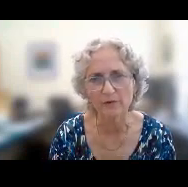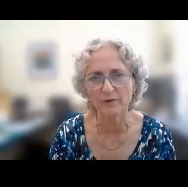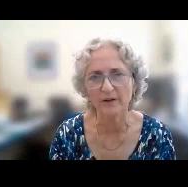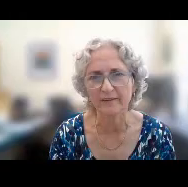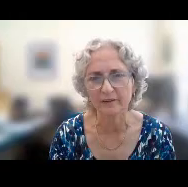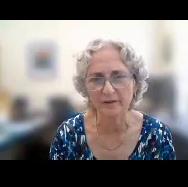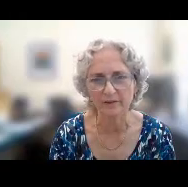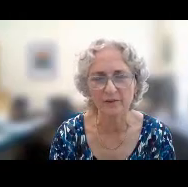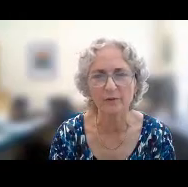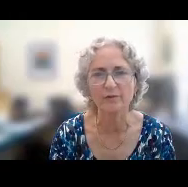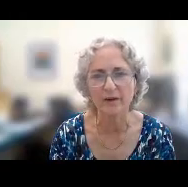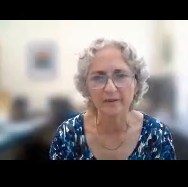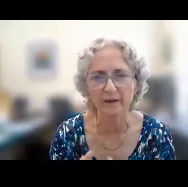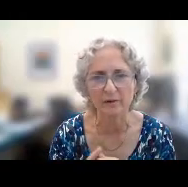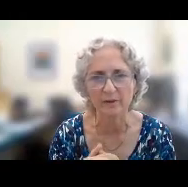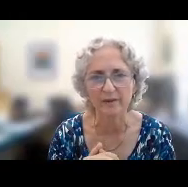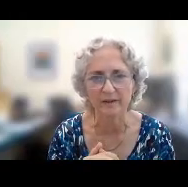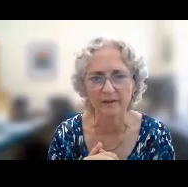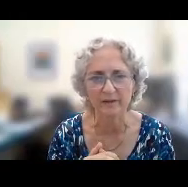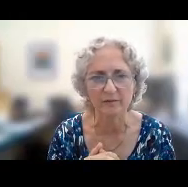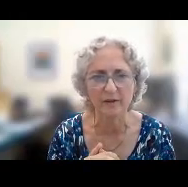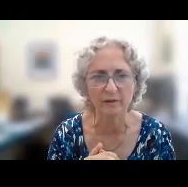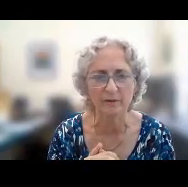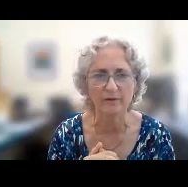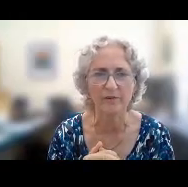modified areas that we find in our immediate living environments.